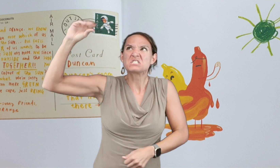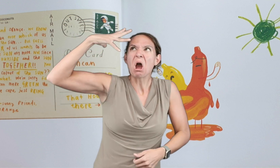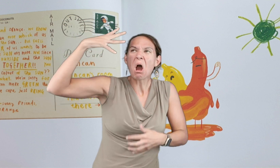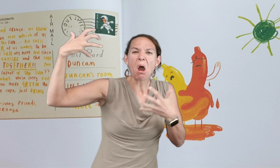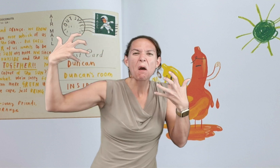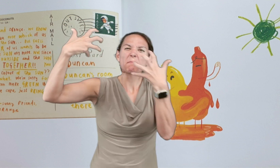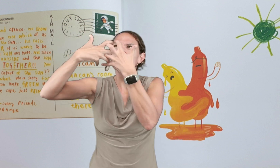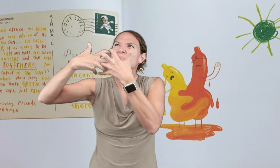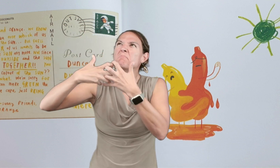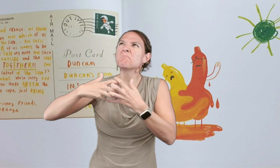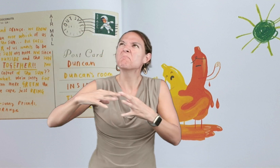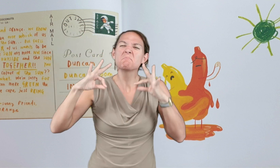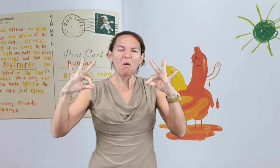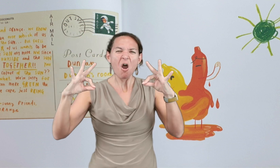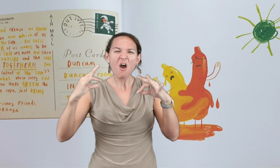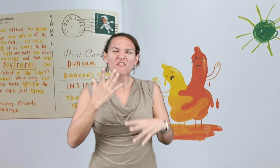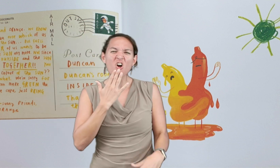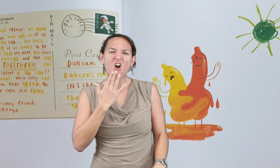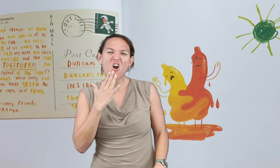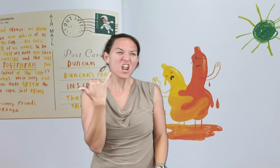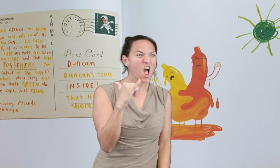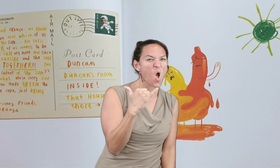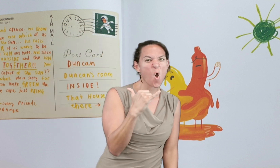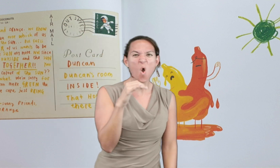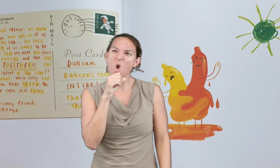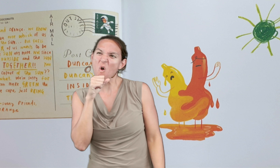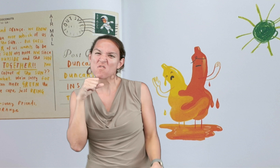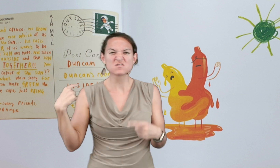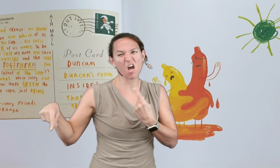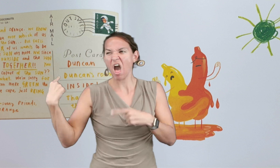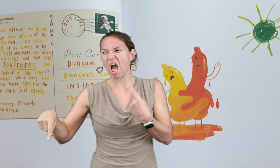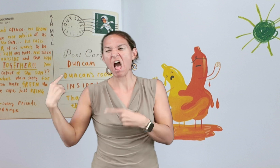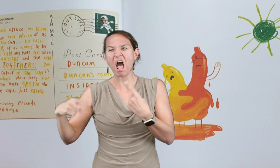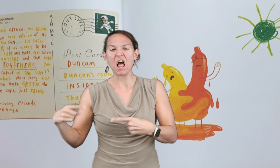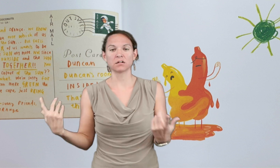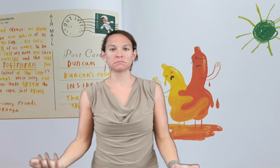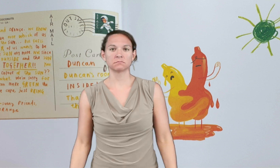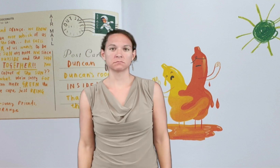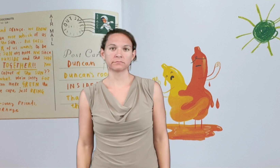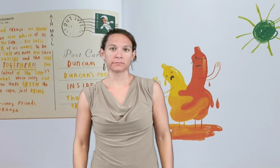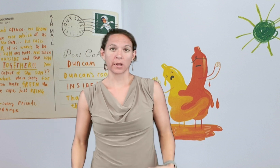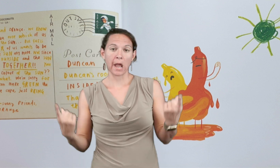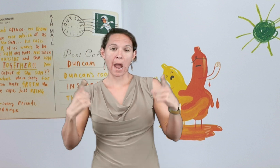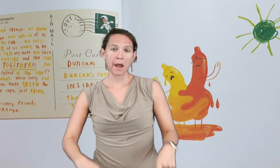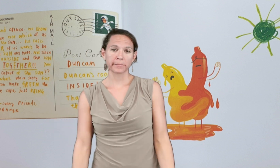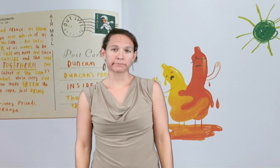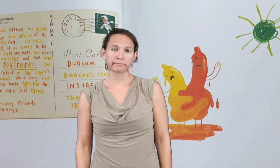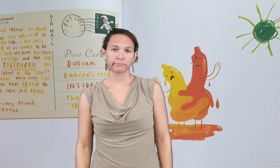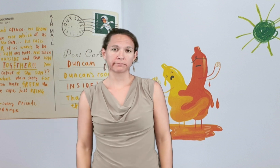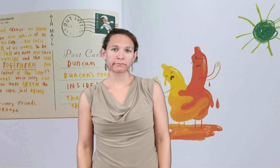Remember we would argue which match color the sun perfectly. Well it so happened,